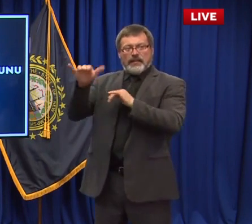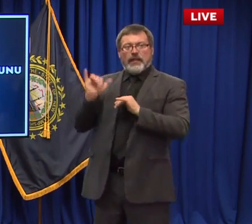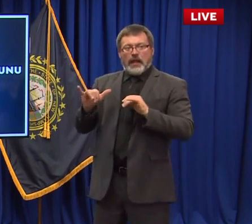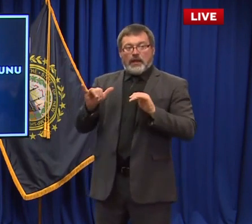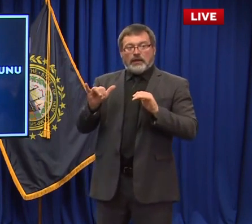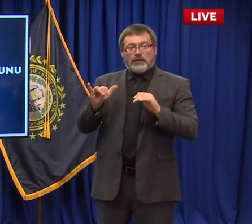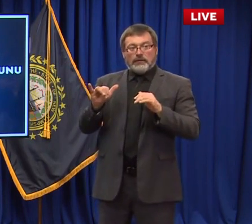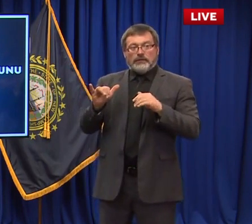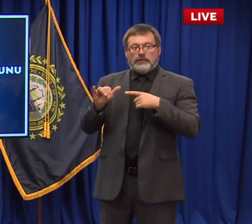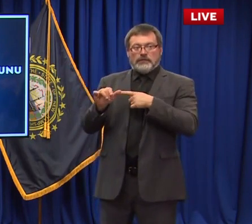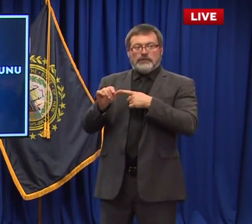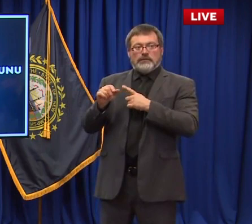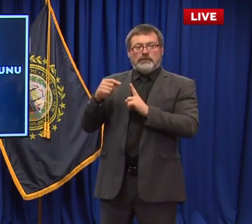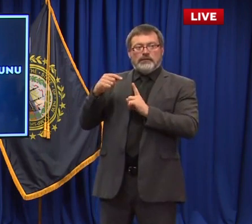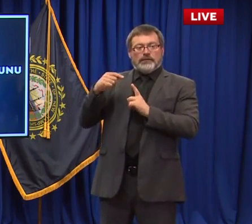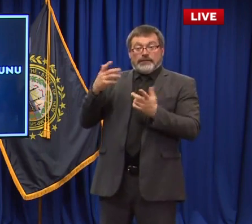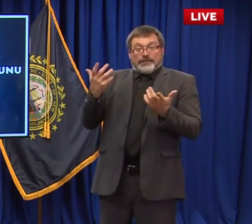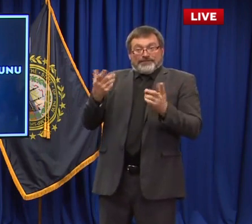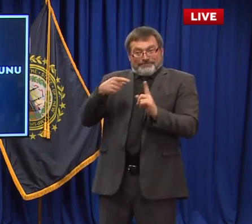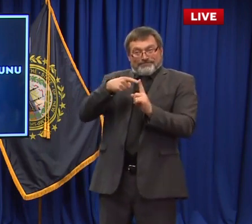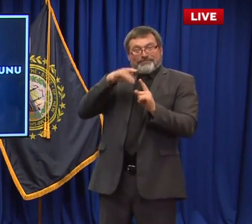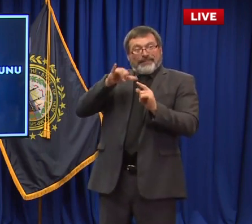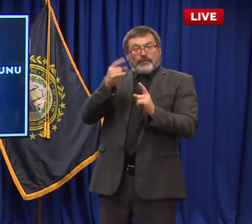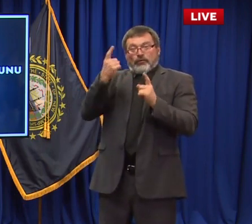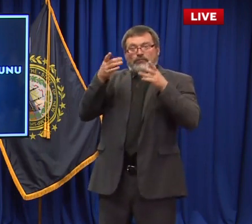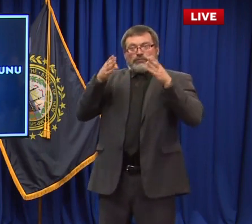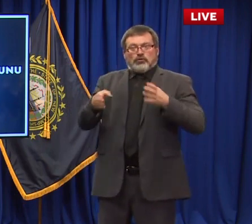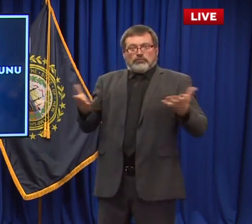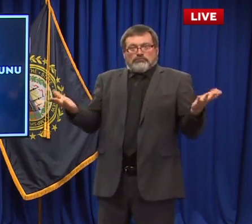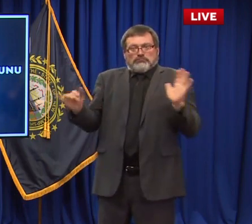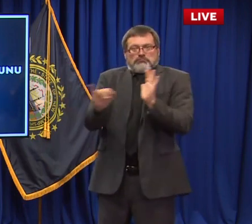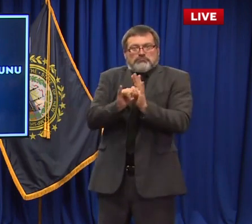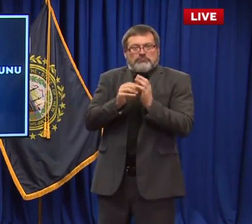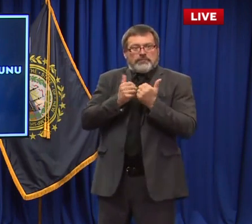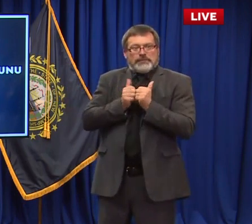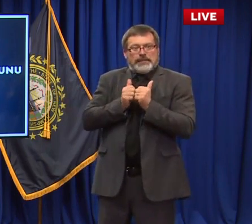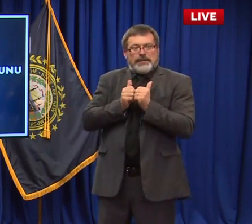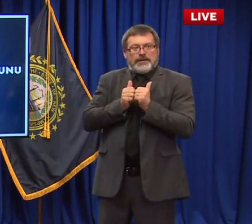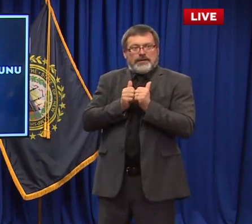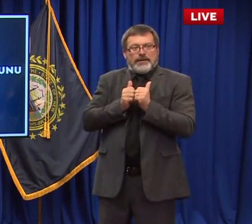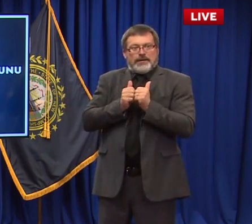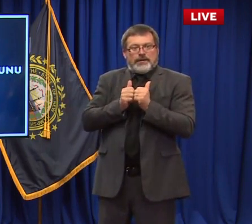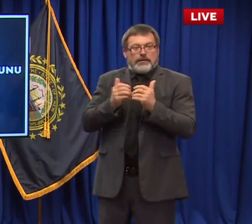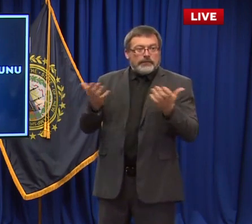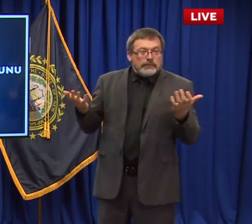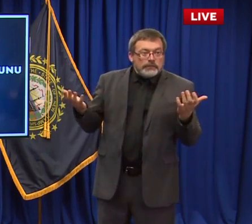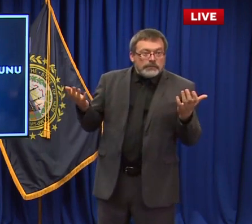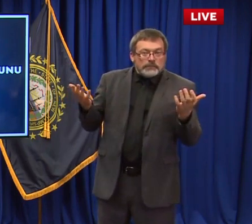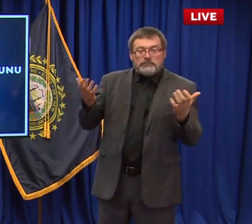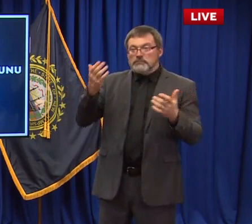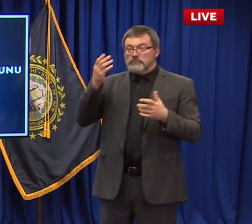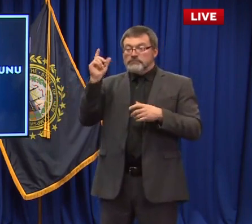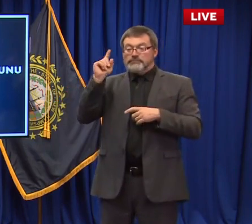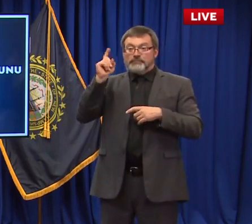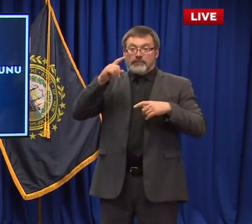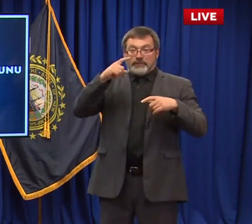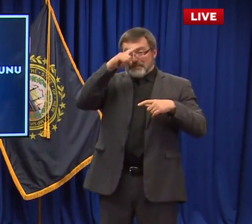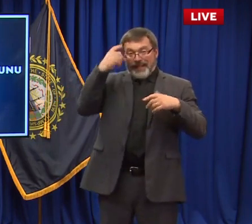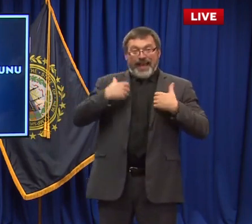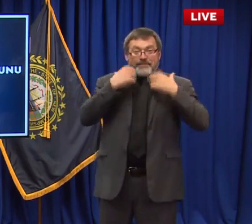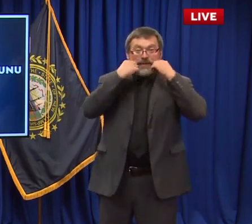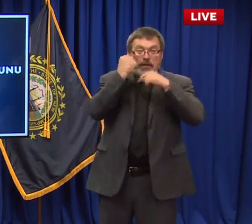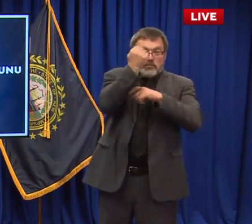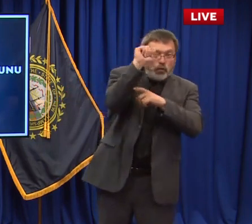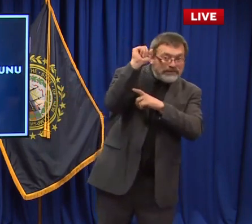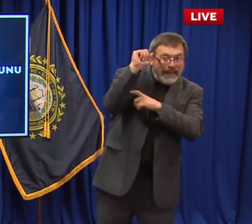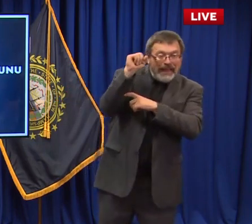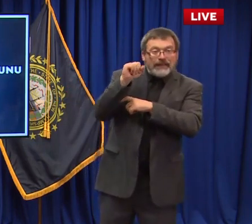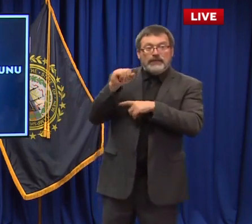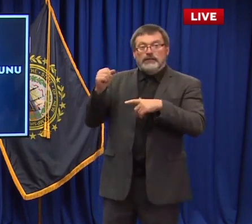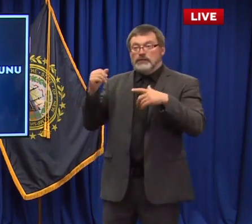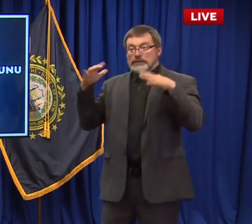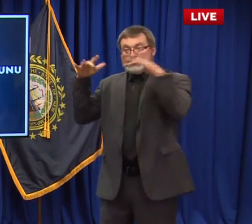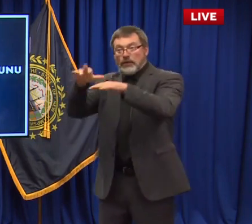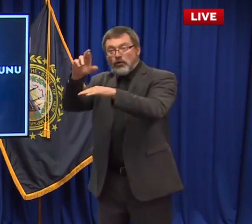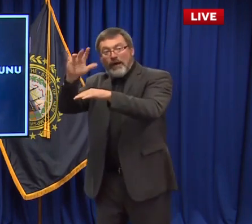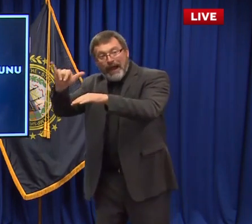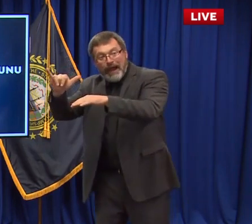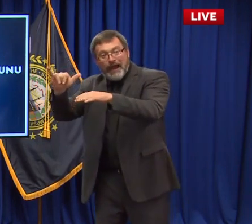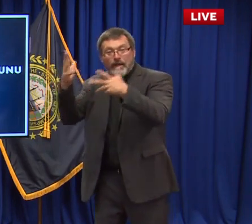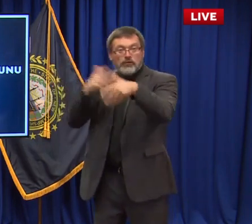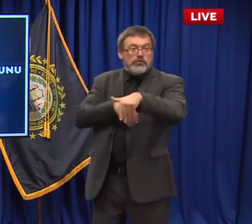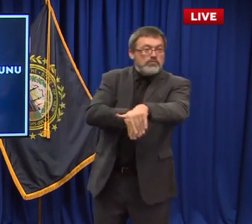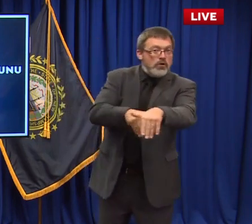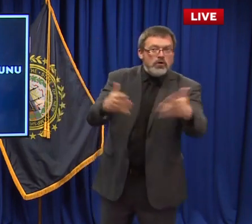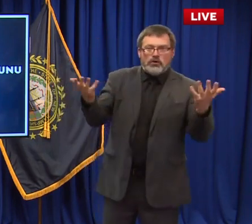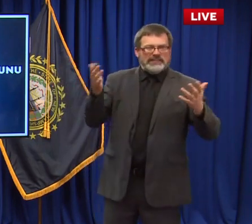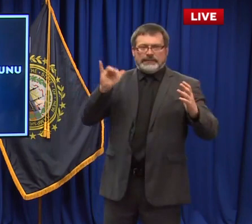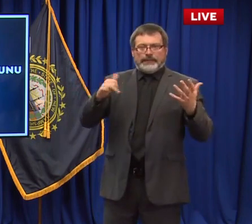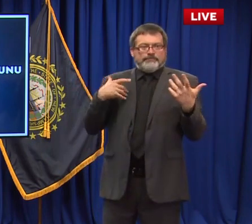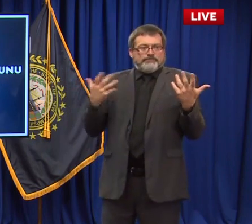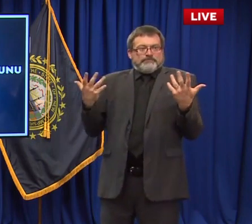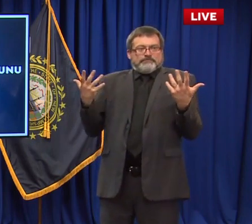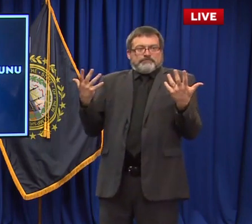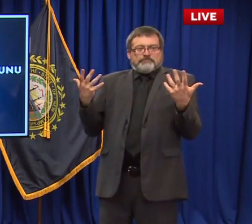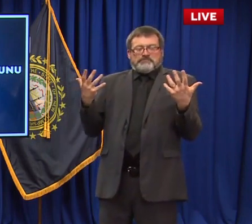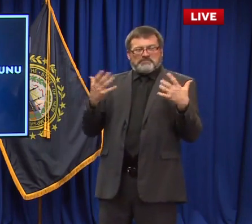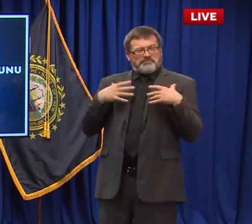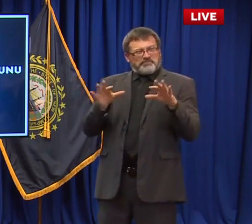WE NEVER HAVE A WAY OF KNOWING WHO THAT MIGHT BE OR A PERSON’S LIKELIHOOD OF SPREADING IT, WHICH IS WHY WHETHER WE ARE TALKING ABOUT A RALLY OR TEST OR ANY GROUP GATHERING, PEOPLE AT